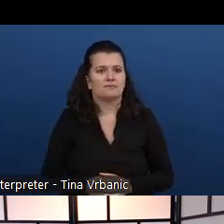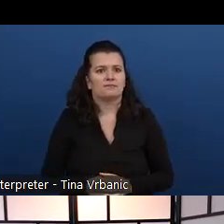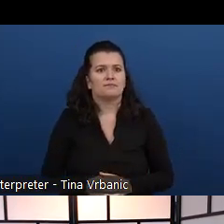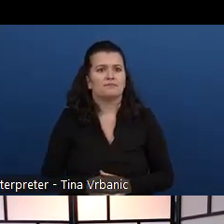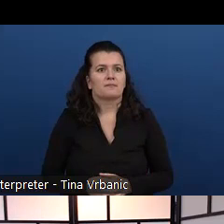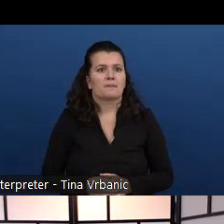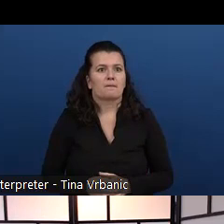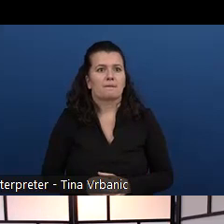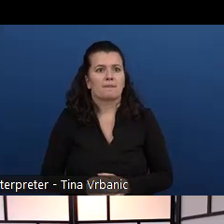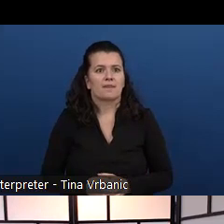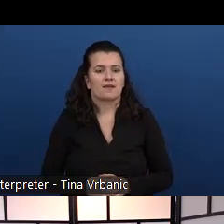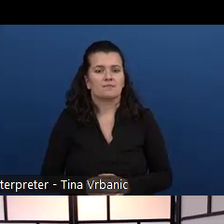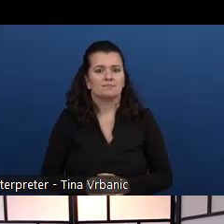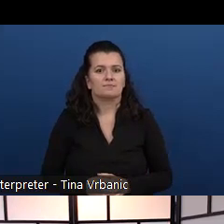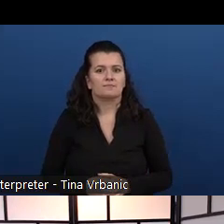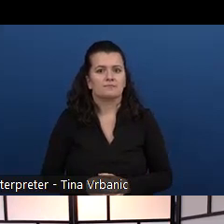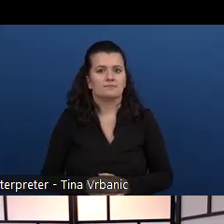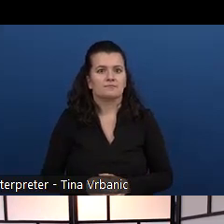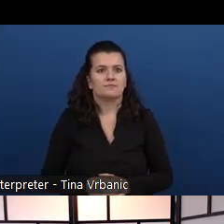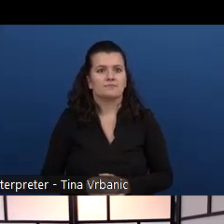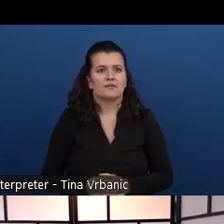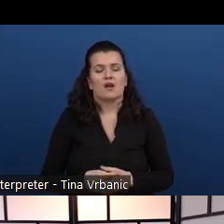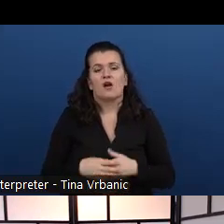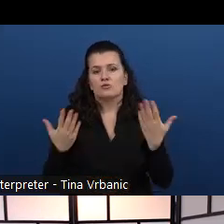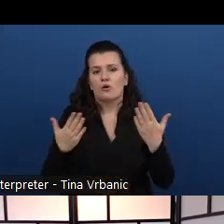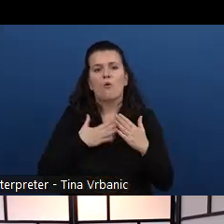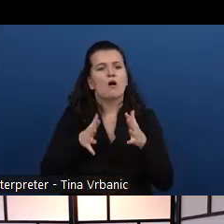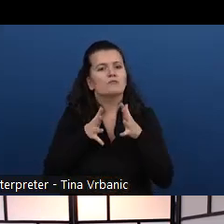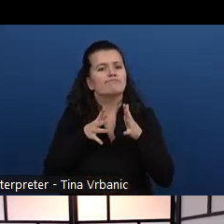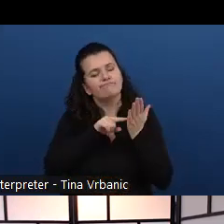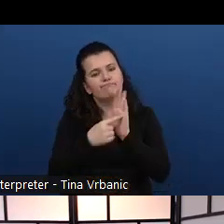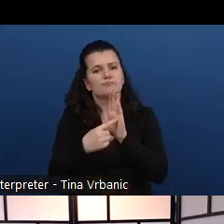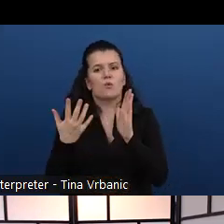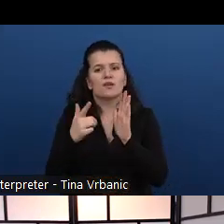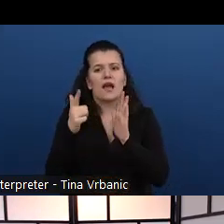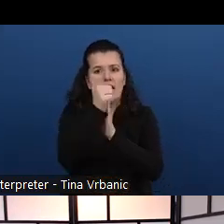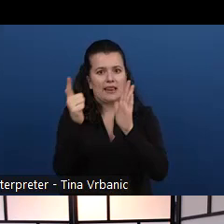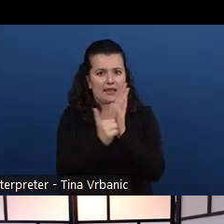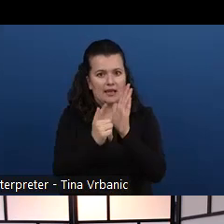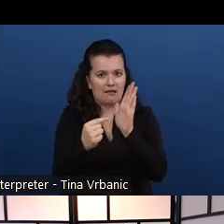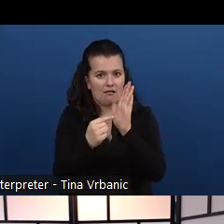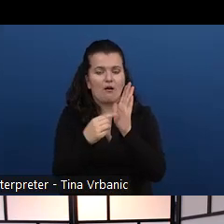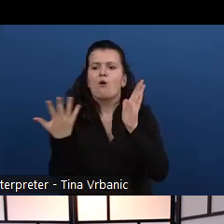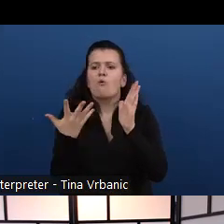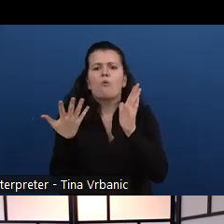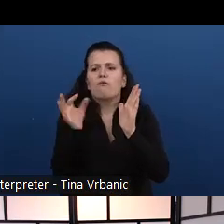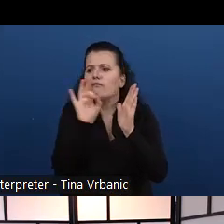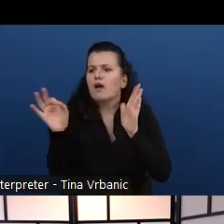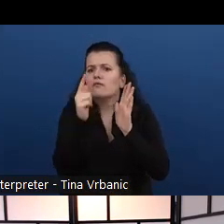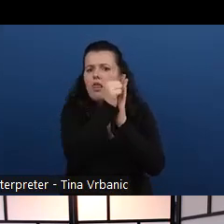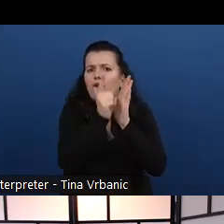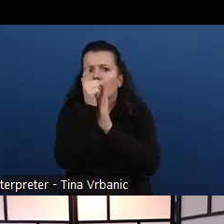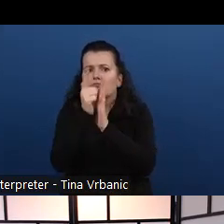We'll have a review of the legal and technical framework that exists in France since 2005.